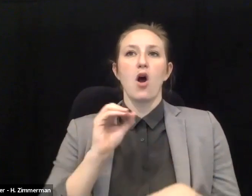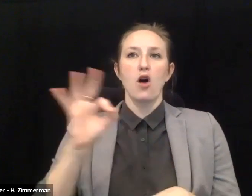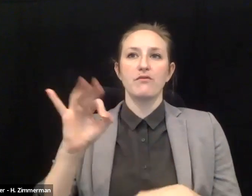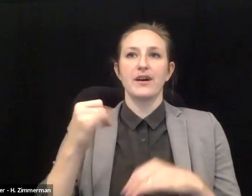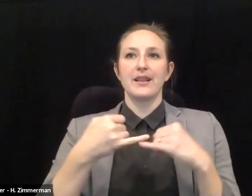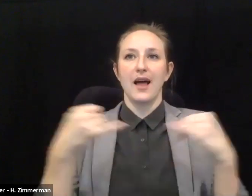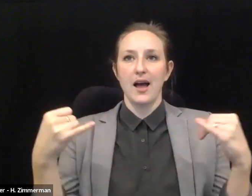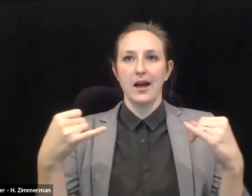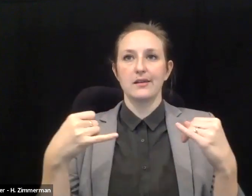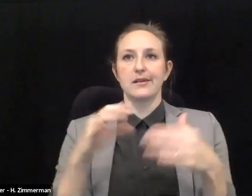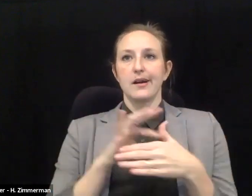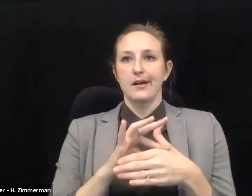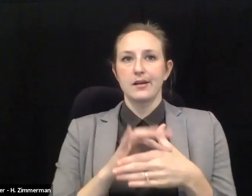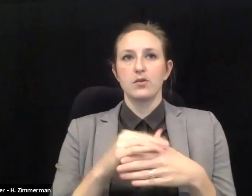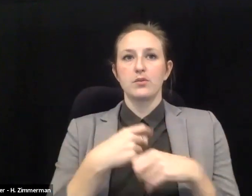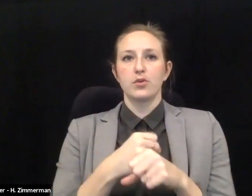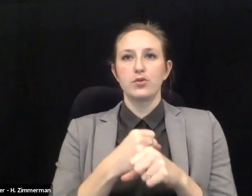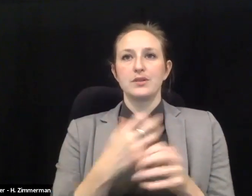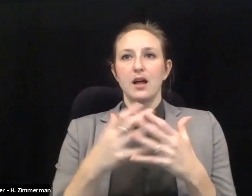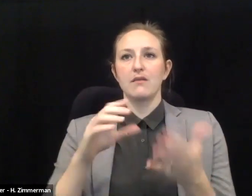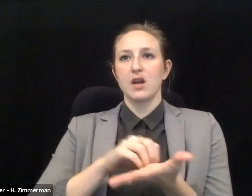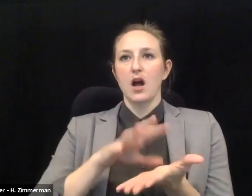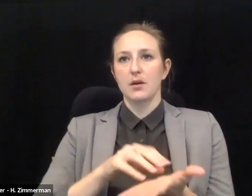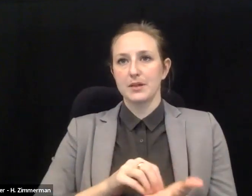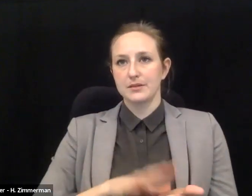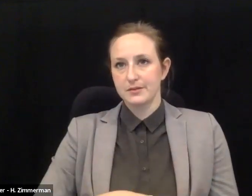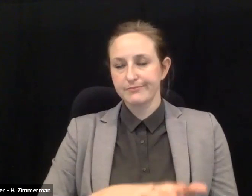producing a lot of documents and things like that. And so we